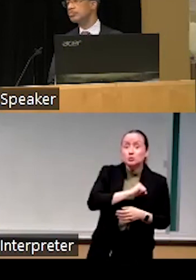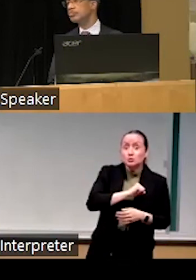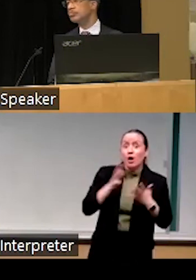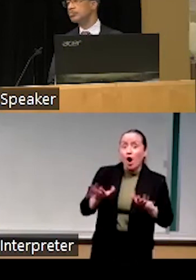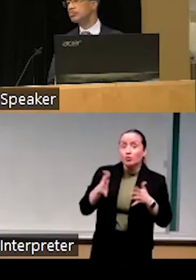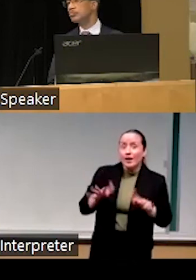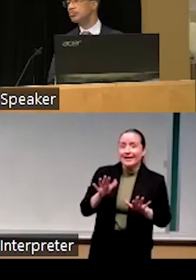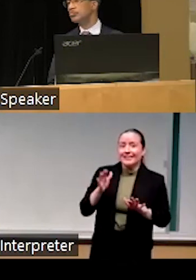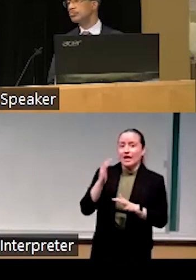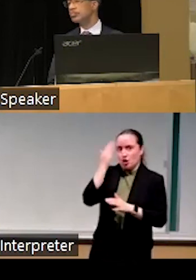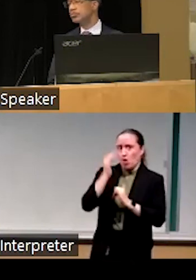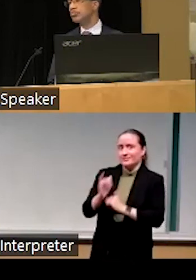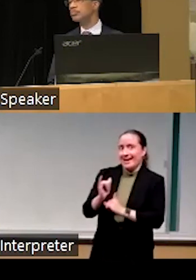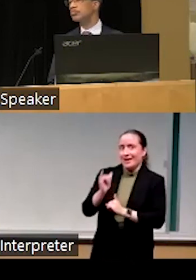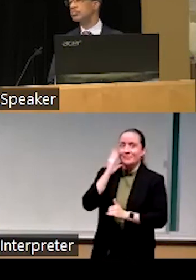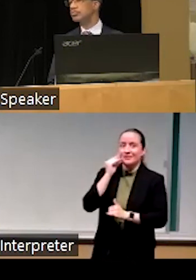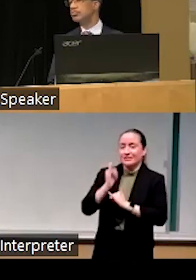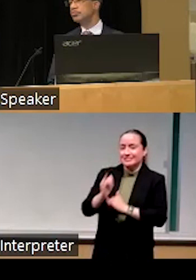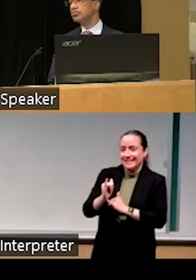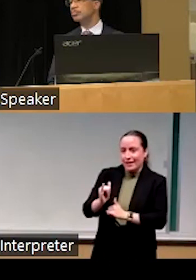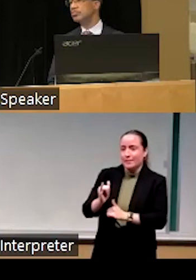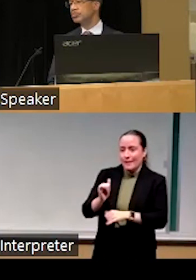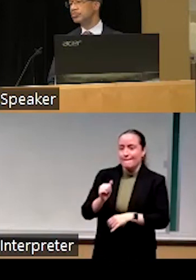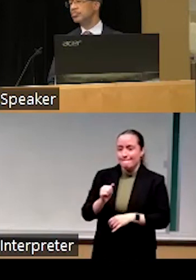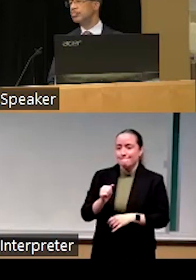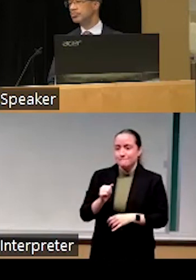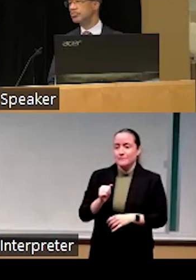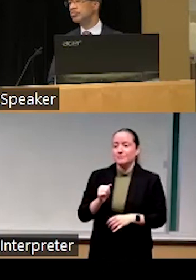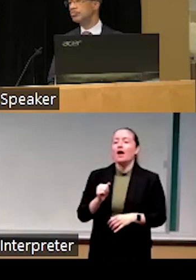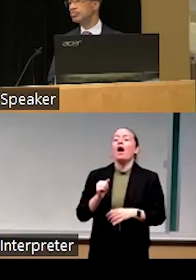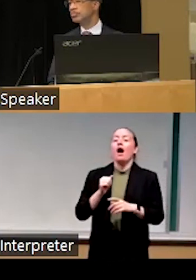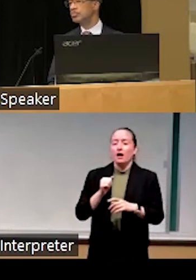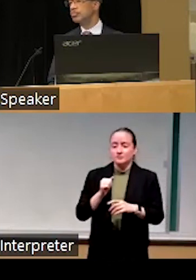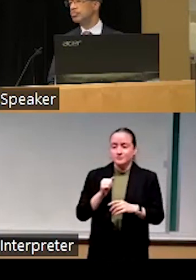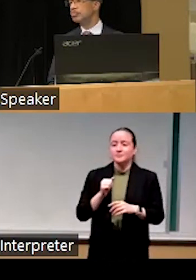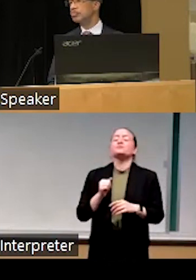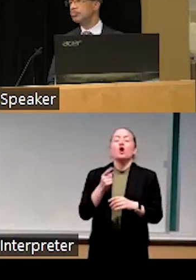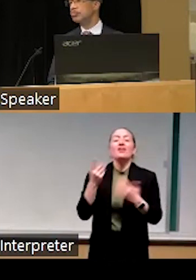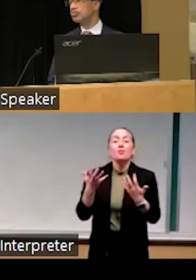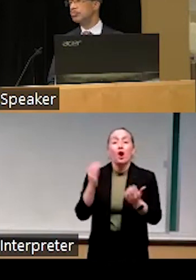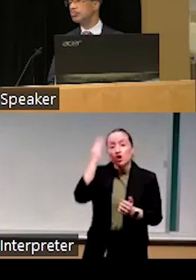similar life experiences by birdship coming from a similar cultural background and how to have a